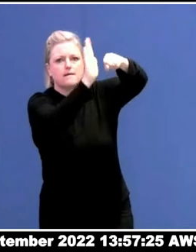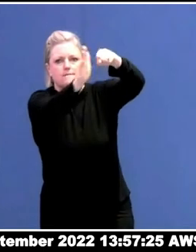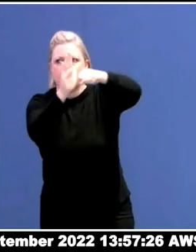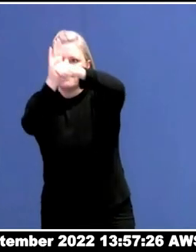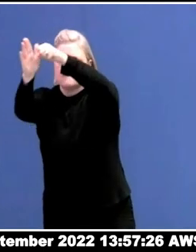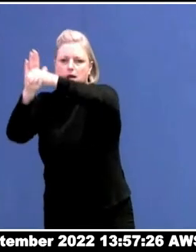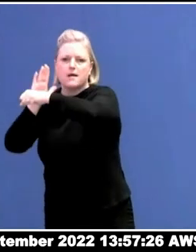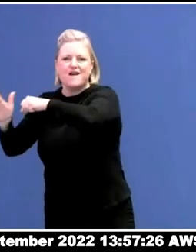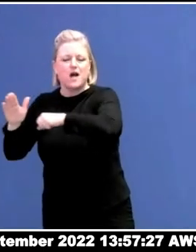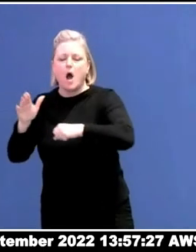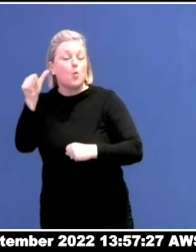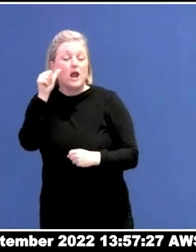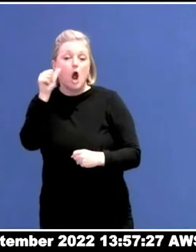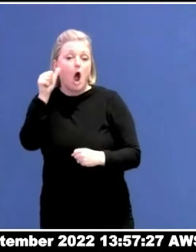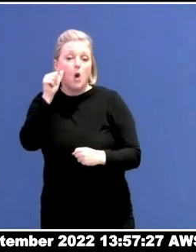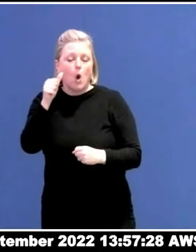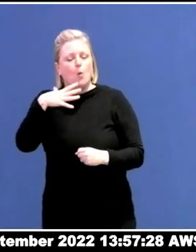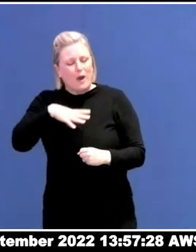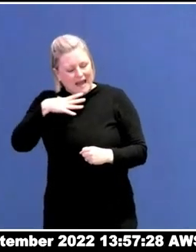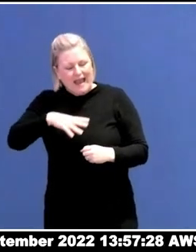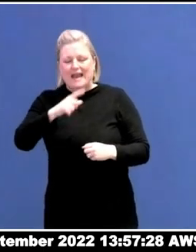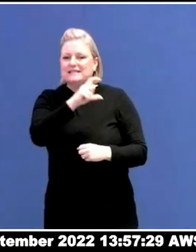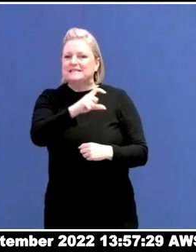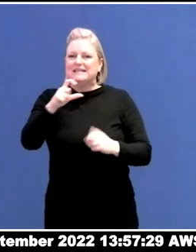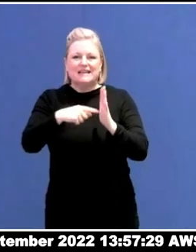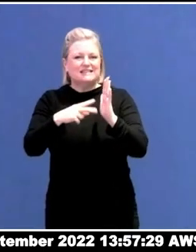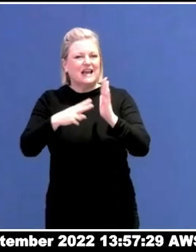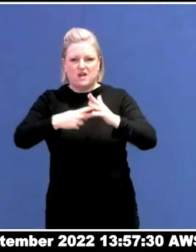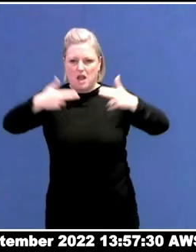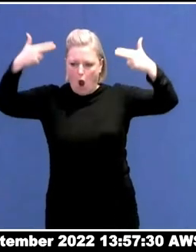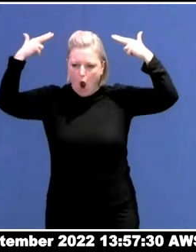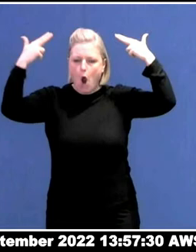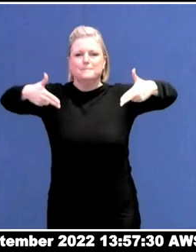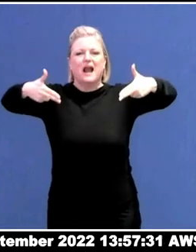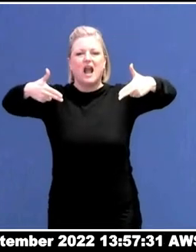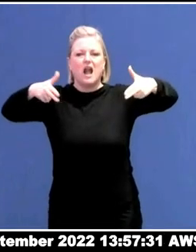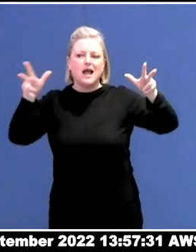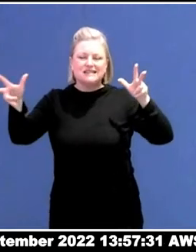There needs to be CCTV footage running in all public areas 24 hours a day with live